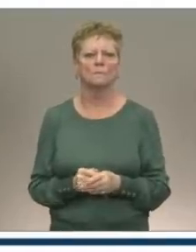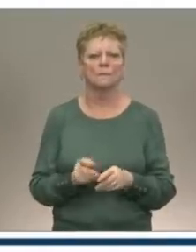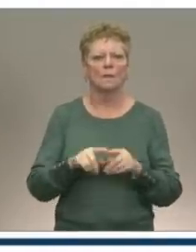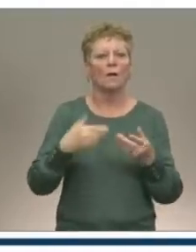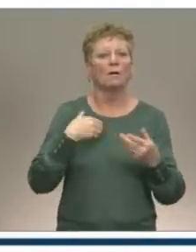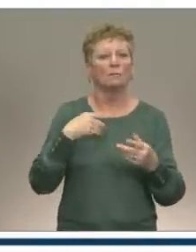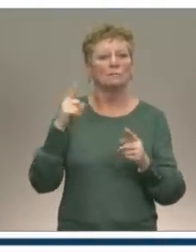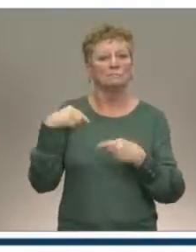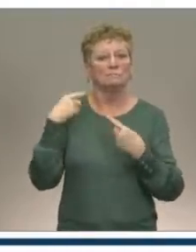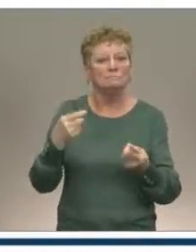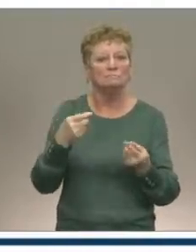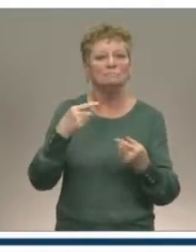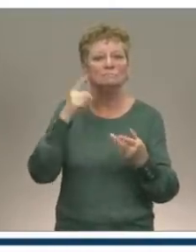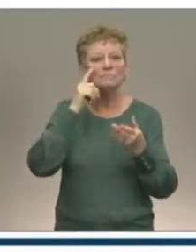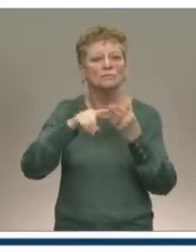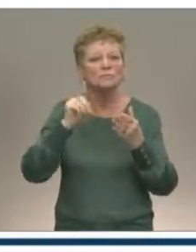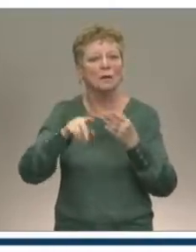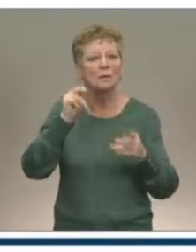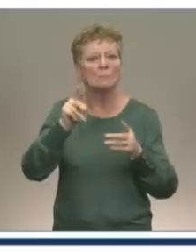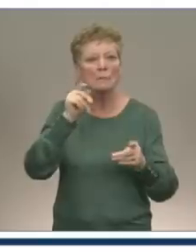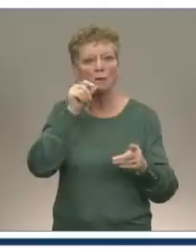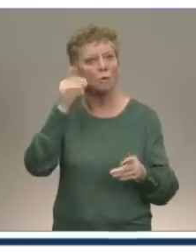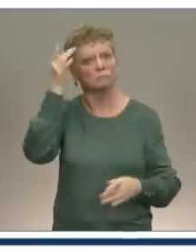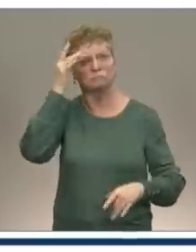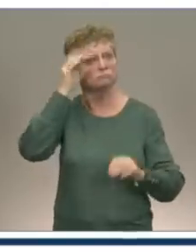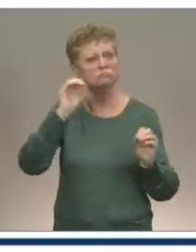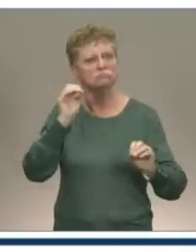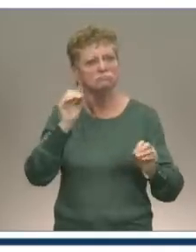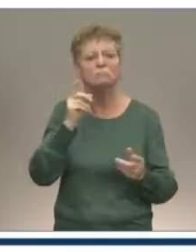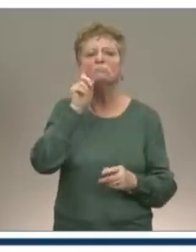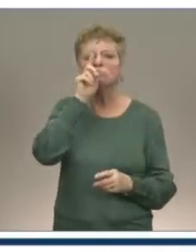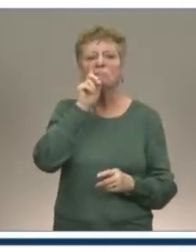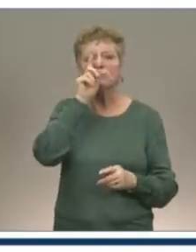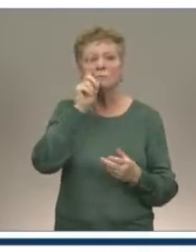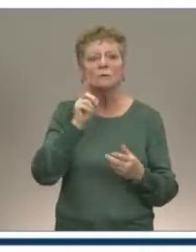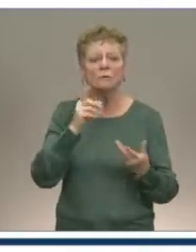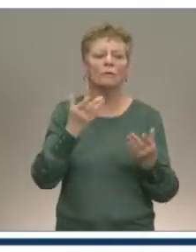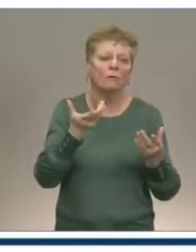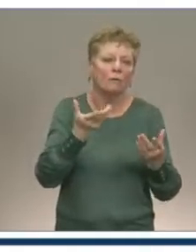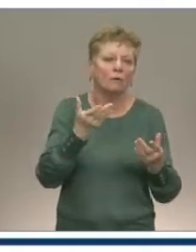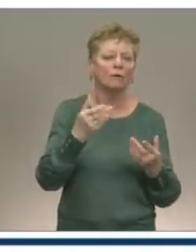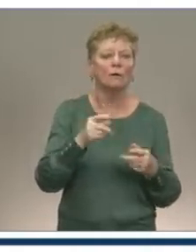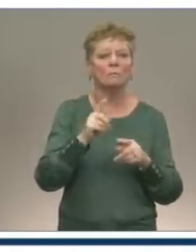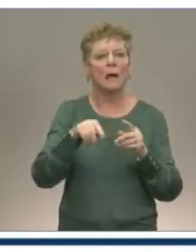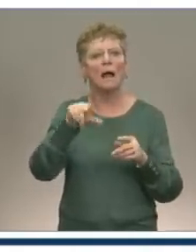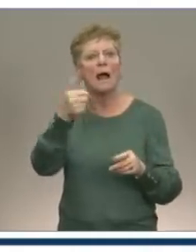a while ago we recognize it's another way to keep gathering safe over the holidays so we'll